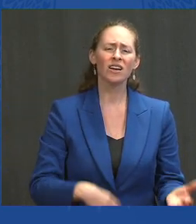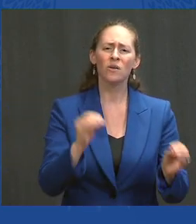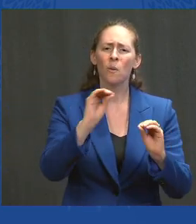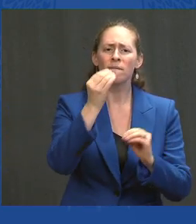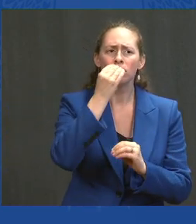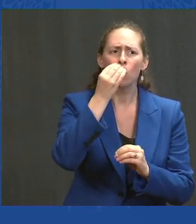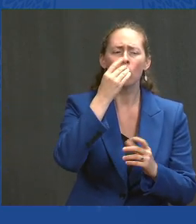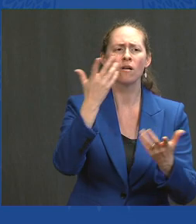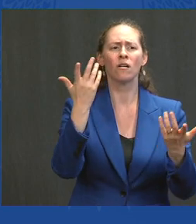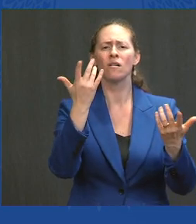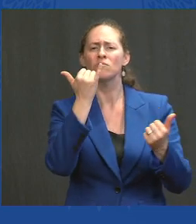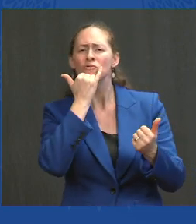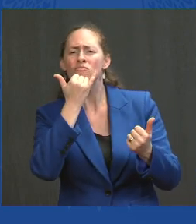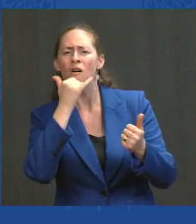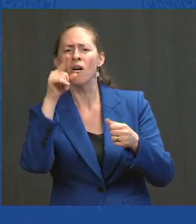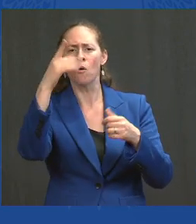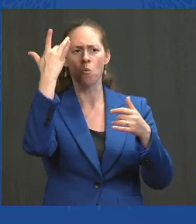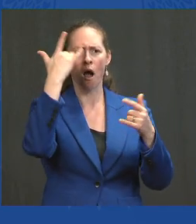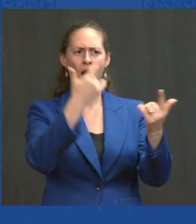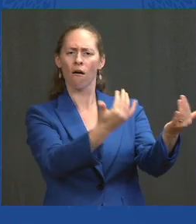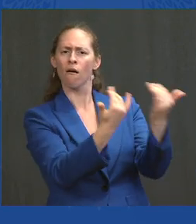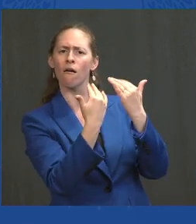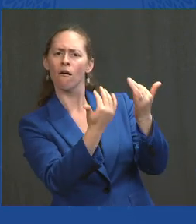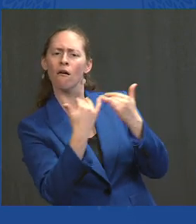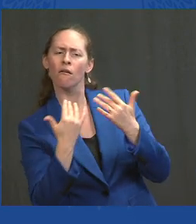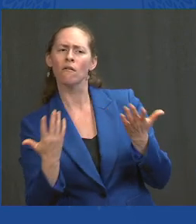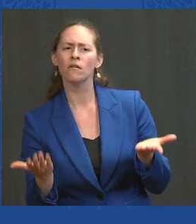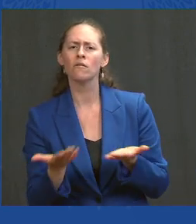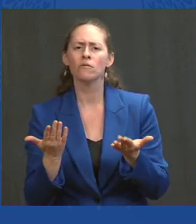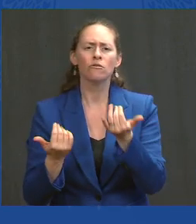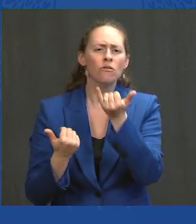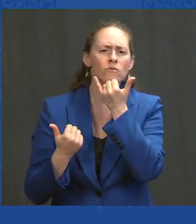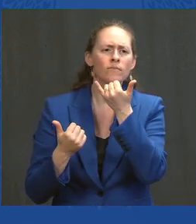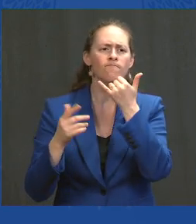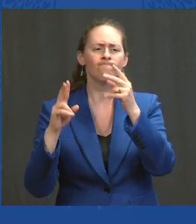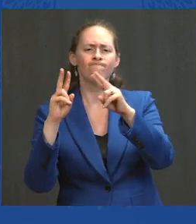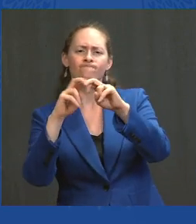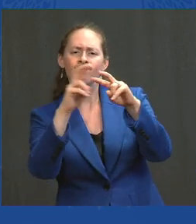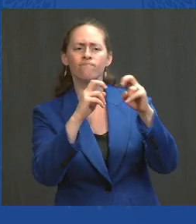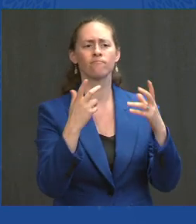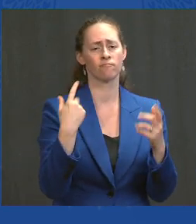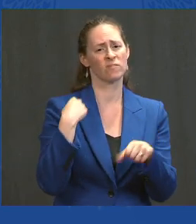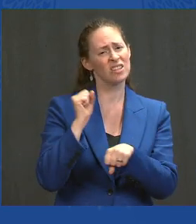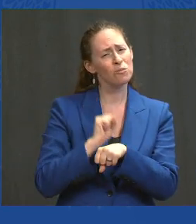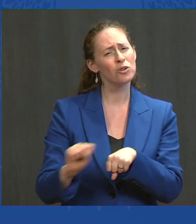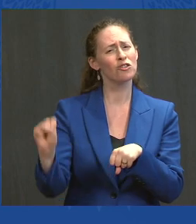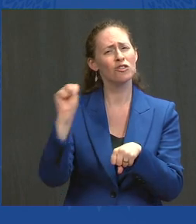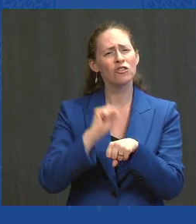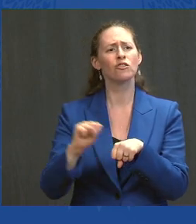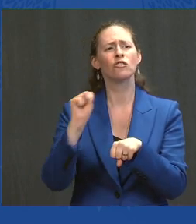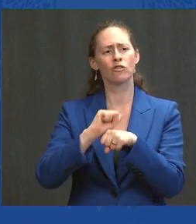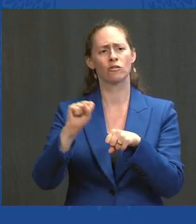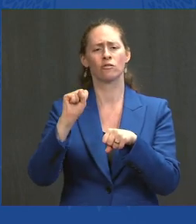And I've made it clear that we can work together on other critical issues as well: a pathway to citizenship for DREAMers --